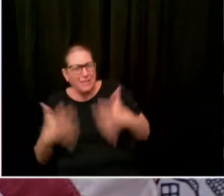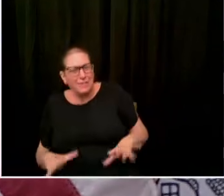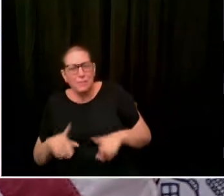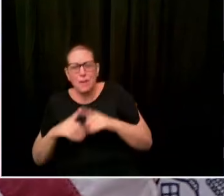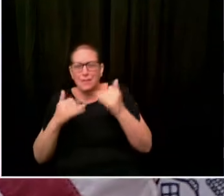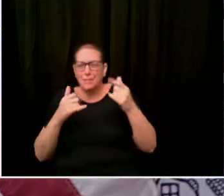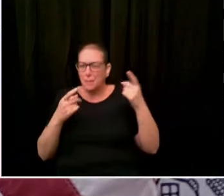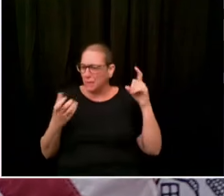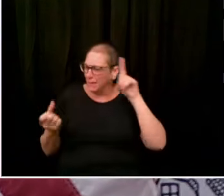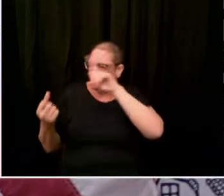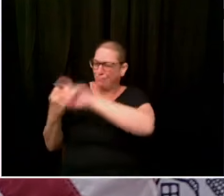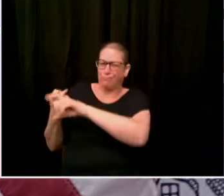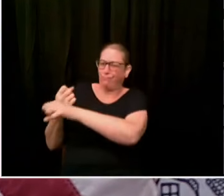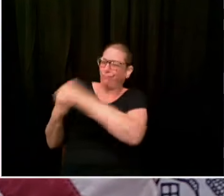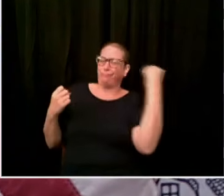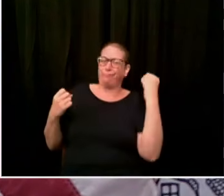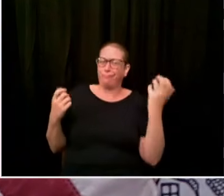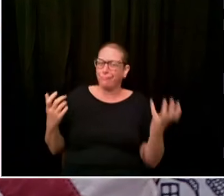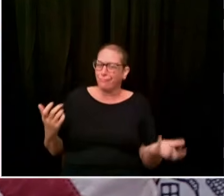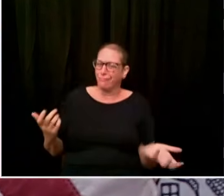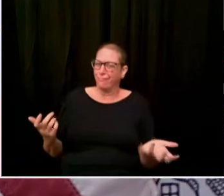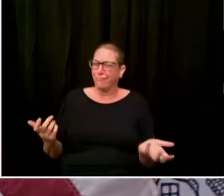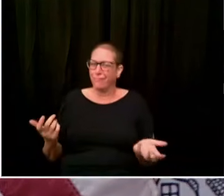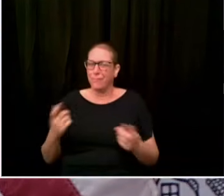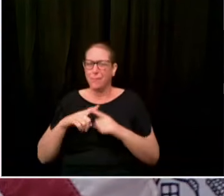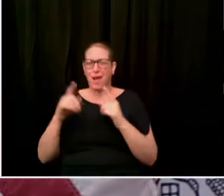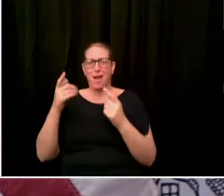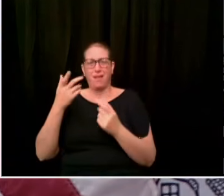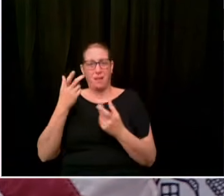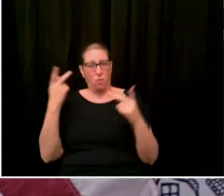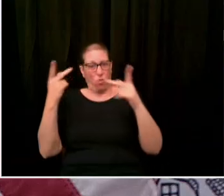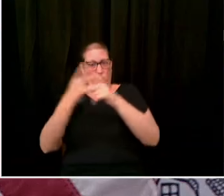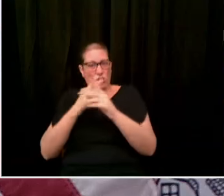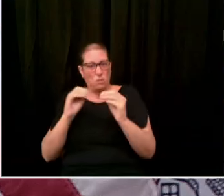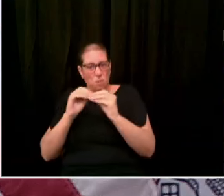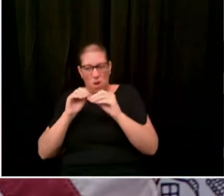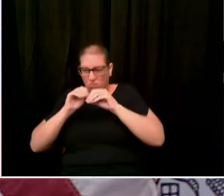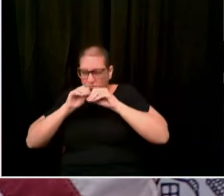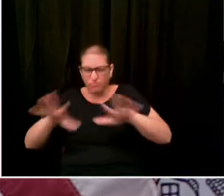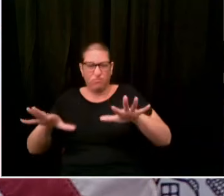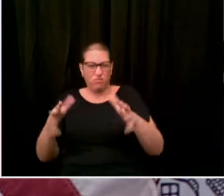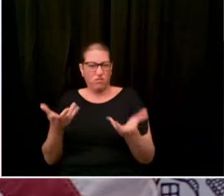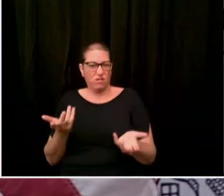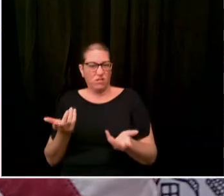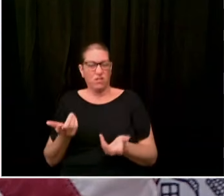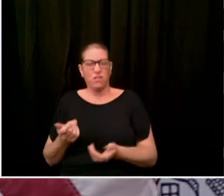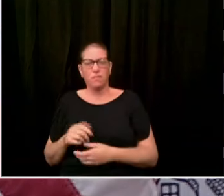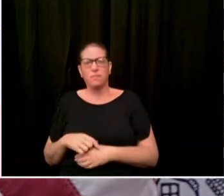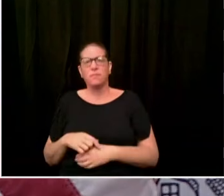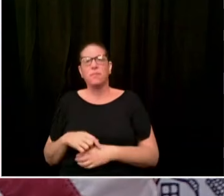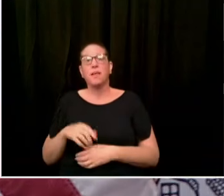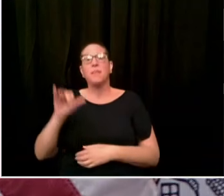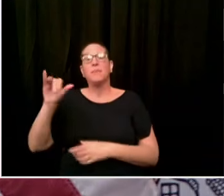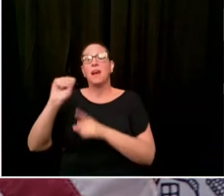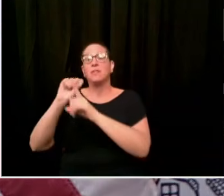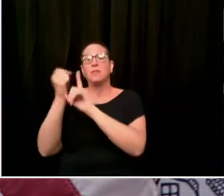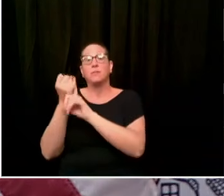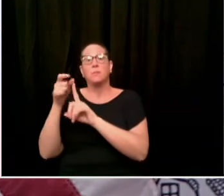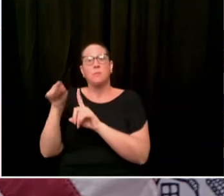NOT ONLY IS IT ANTI-SEMITIC AND INAPPROPRIATE, IT'S IDIOTIC.